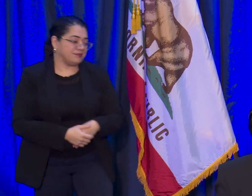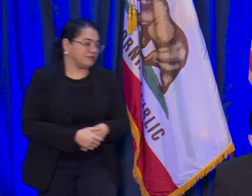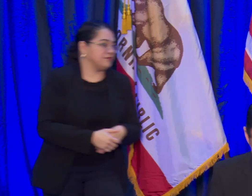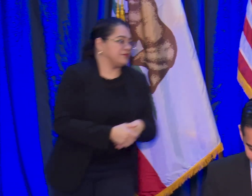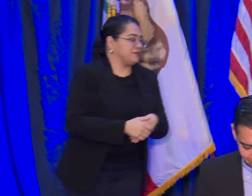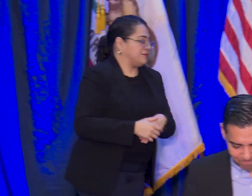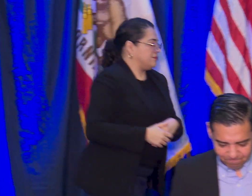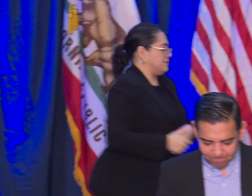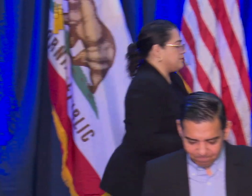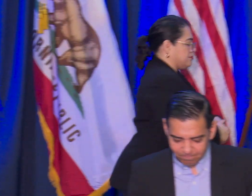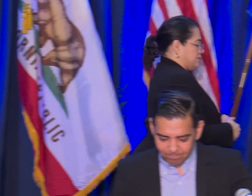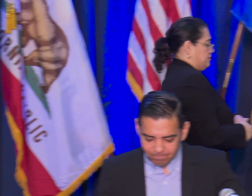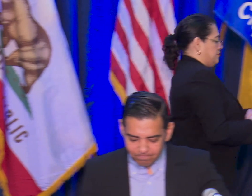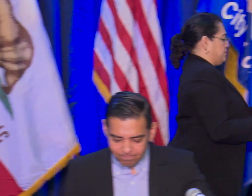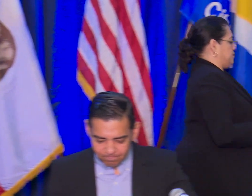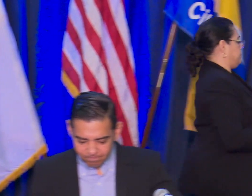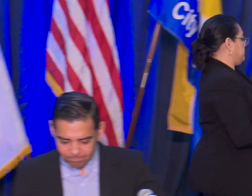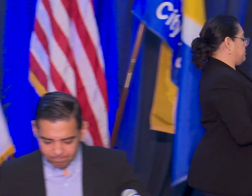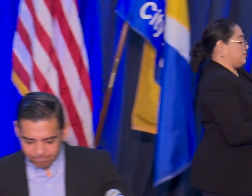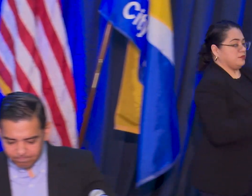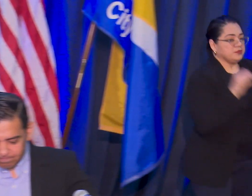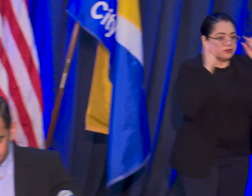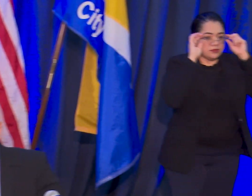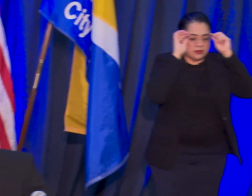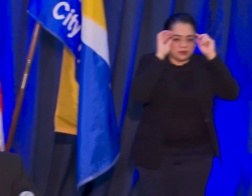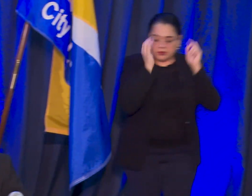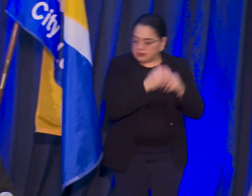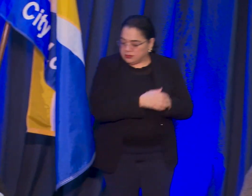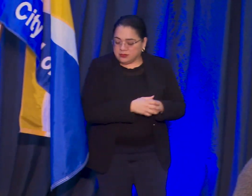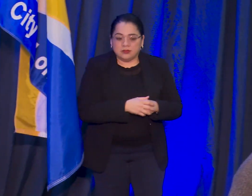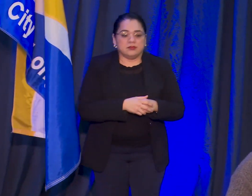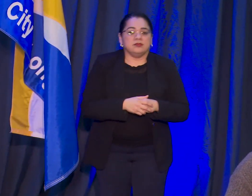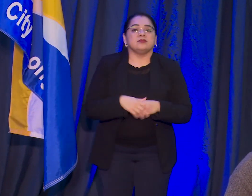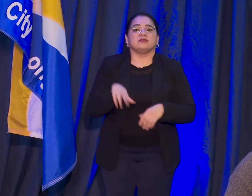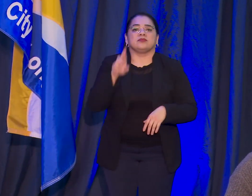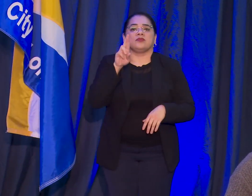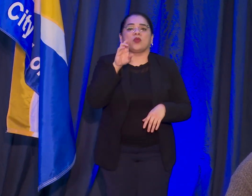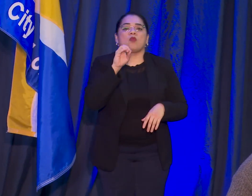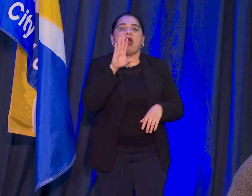we're gonna start this robert garcia the holding list